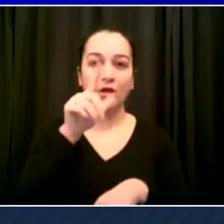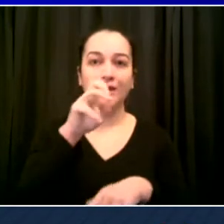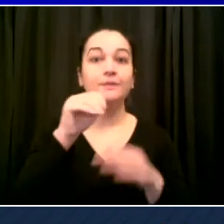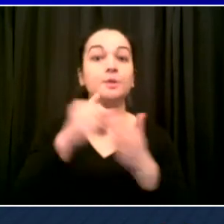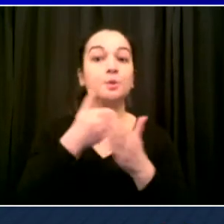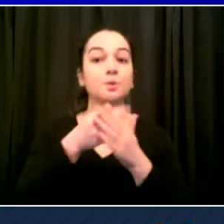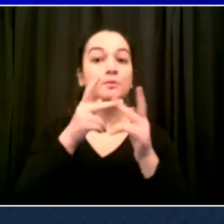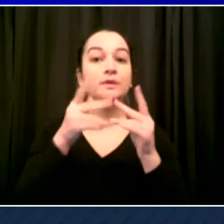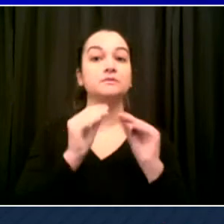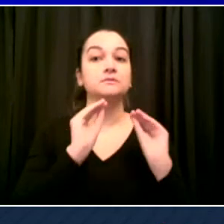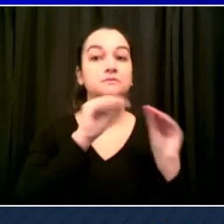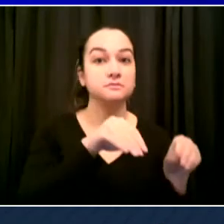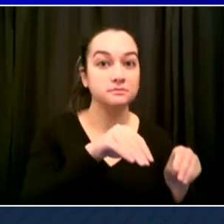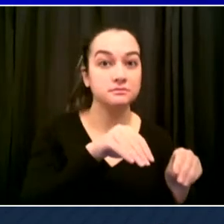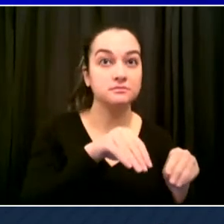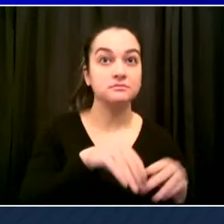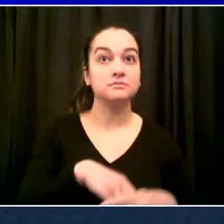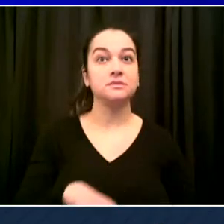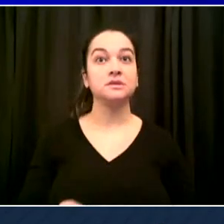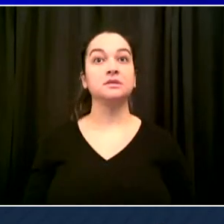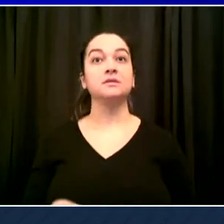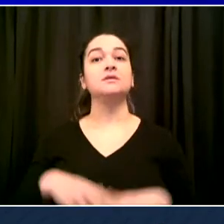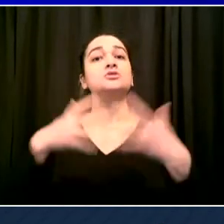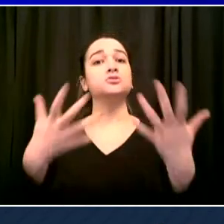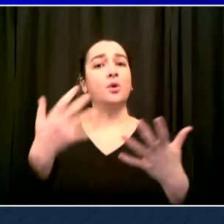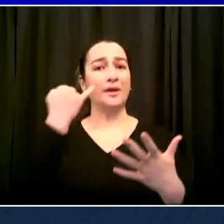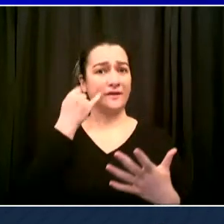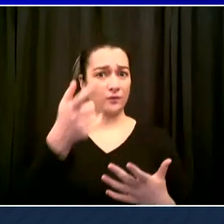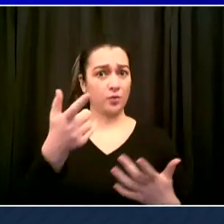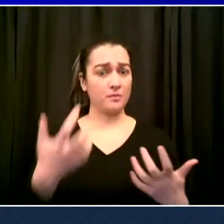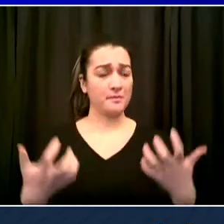SITE IS UP AND RUNNING. WE WANTNTPE OPOPE L O TGO RIGHT AWAY